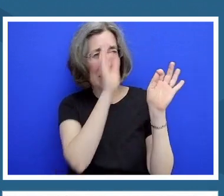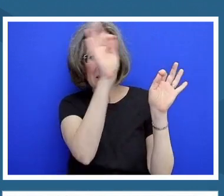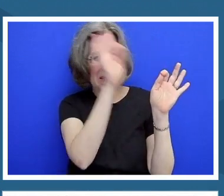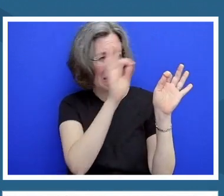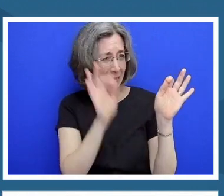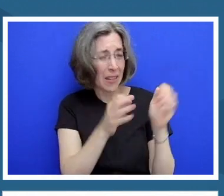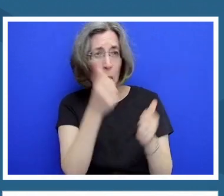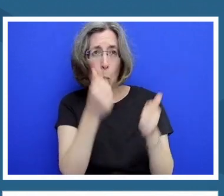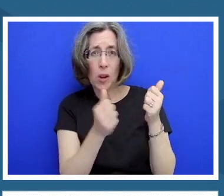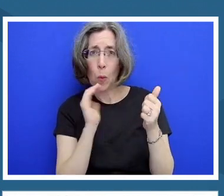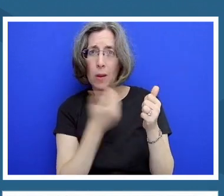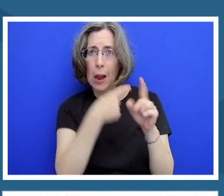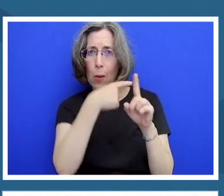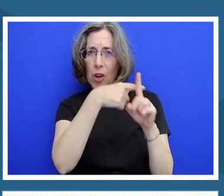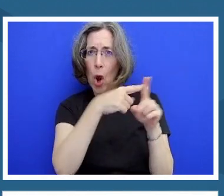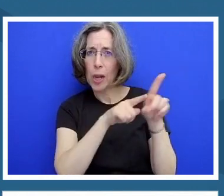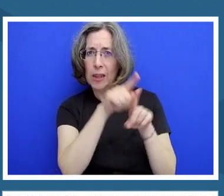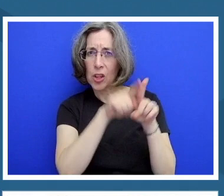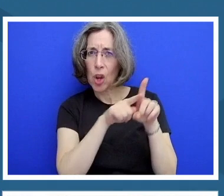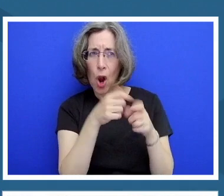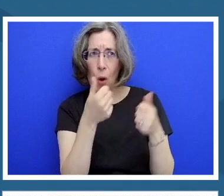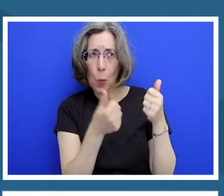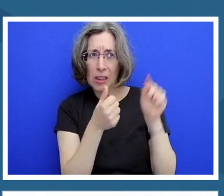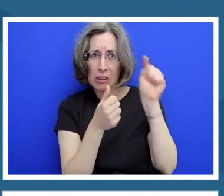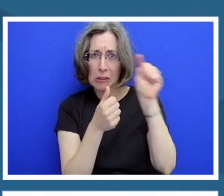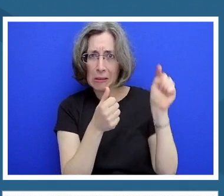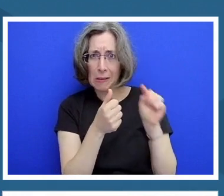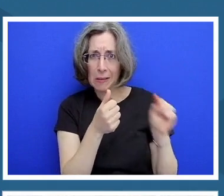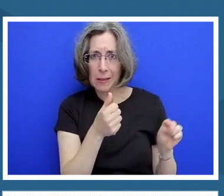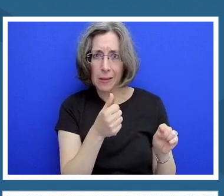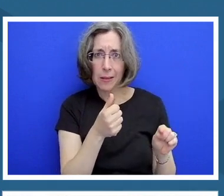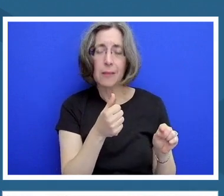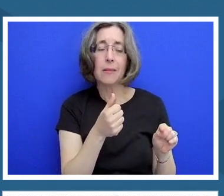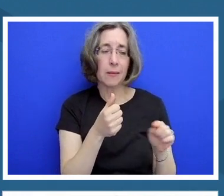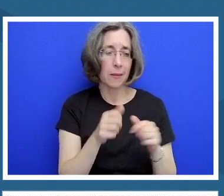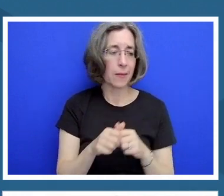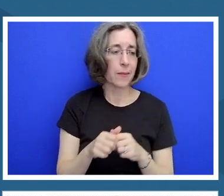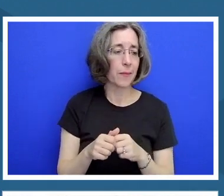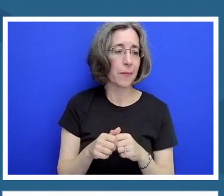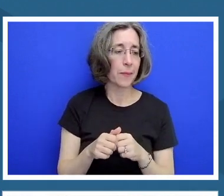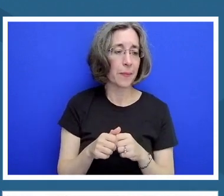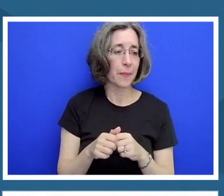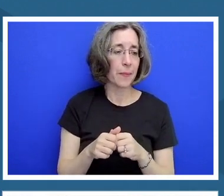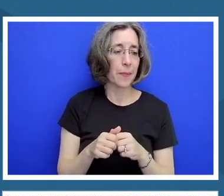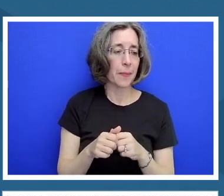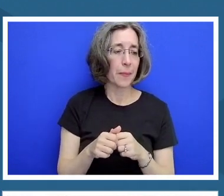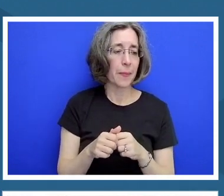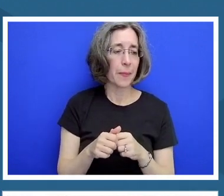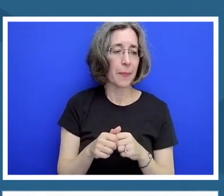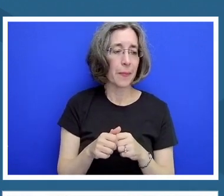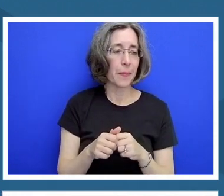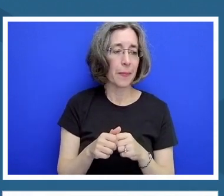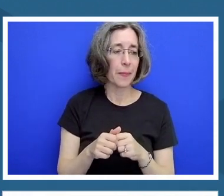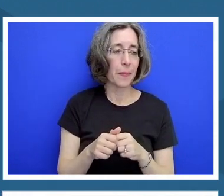the next slide please the key thing uh that students come to understand